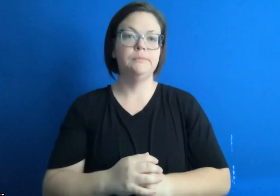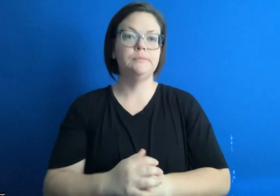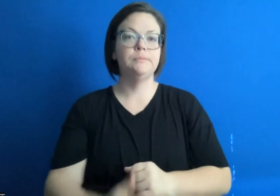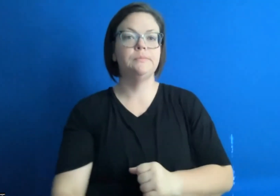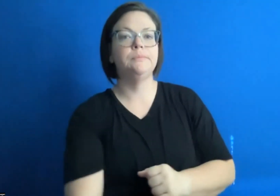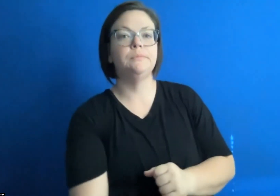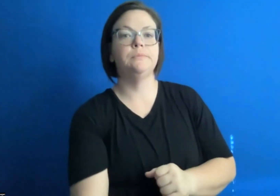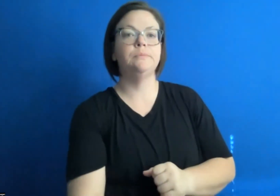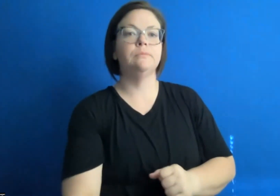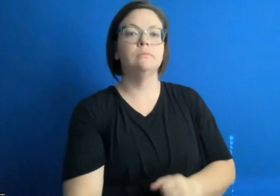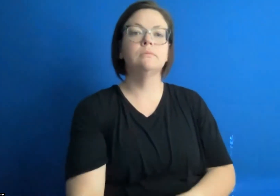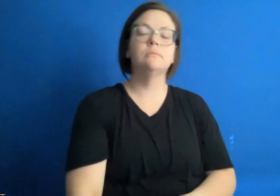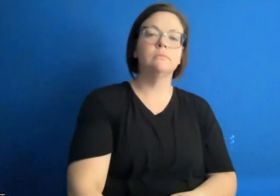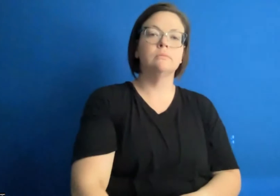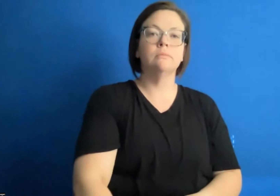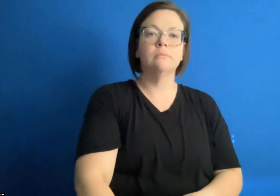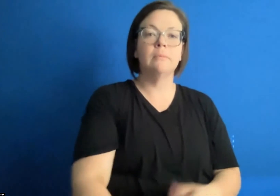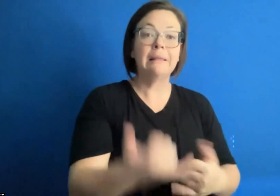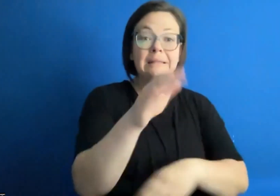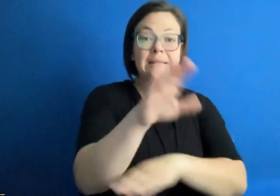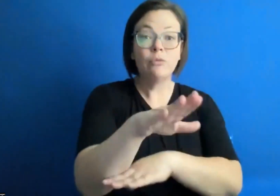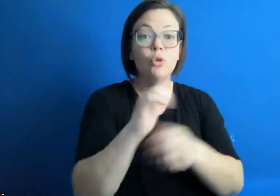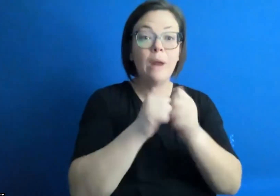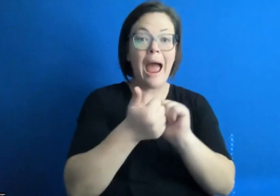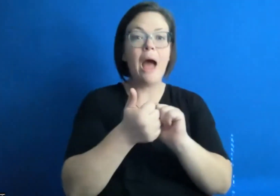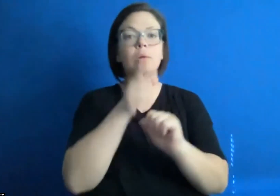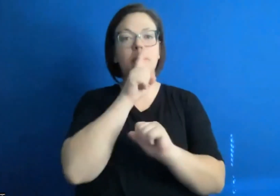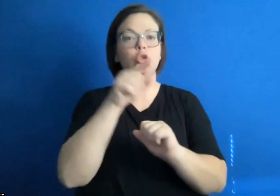Here's what you can do kind of this afternoon to help us ensure that the space remains accessible: